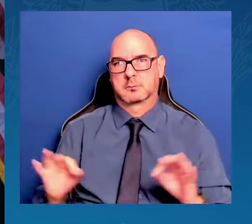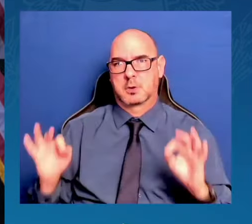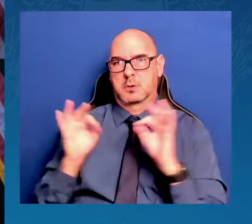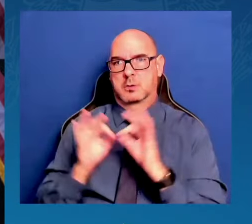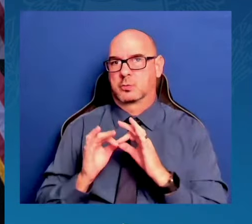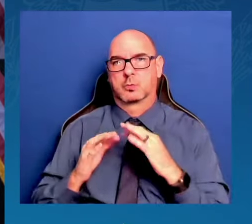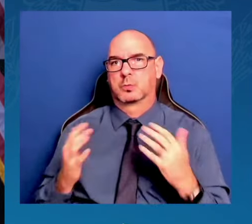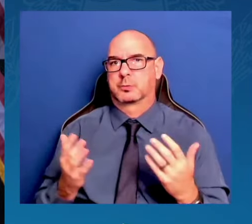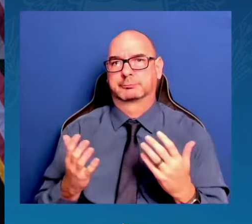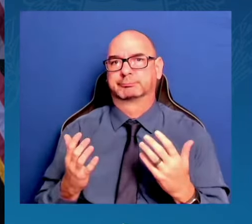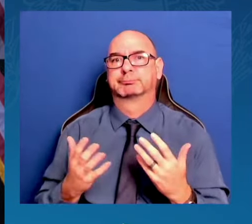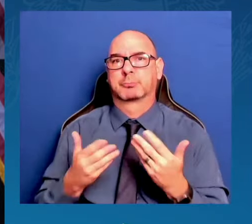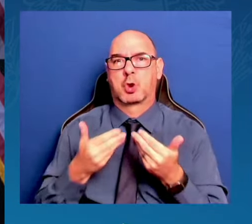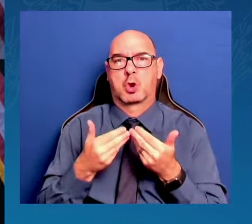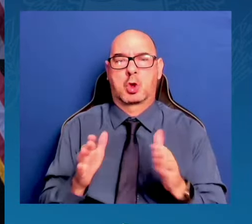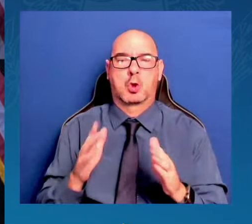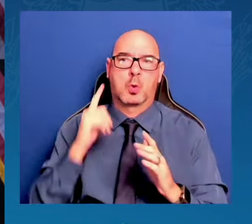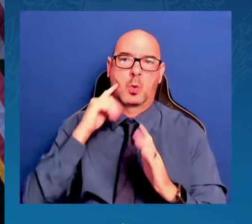In fact, we must build it.